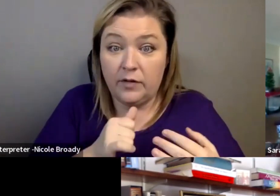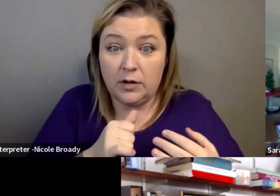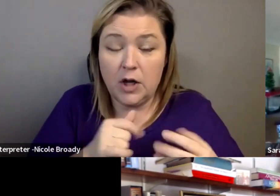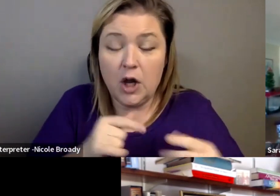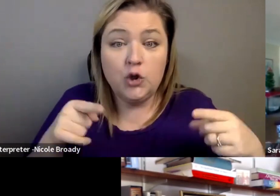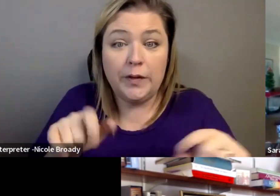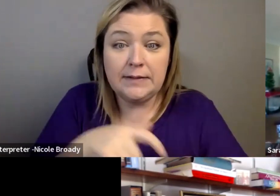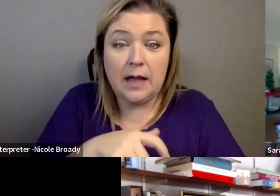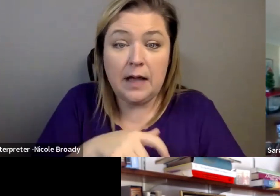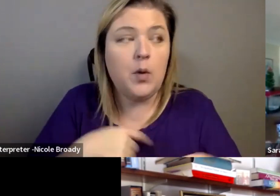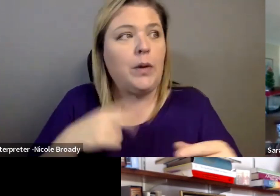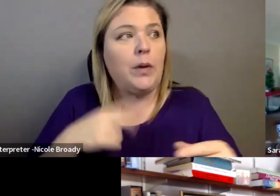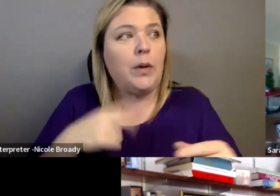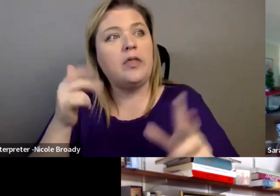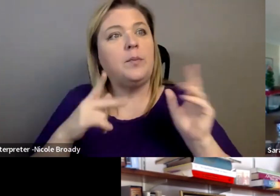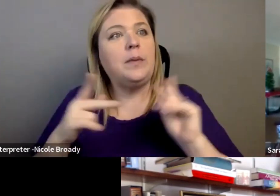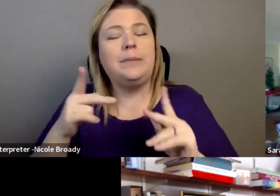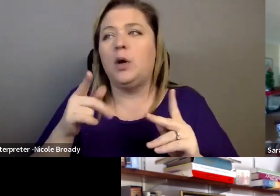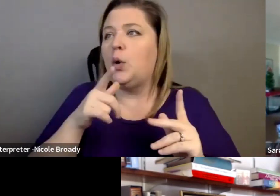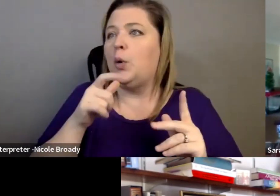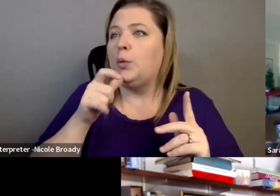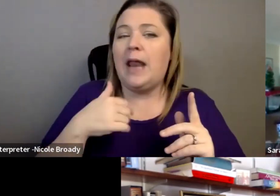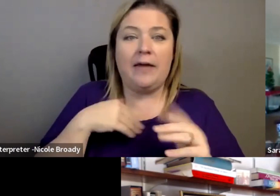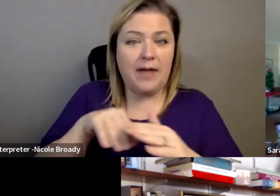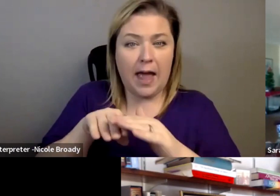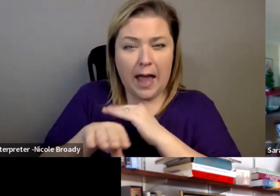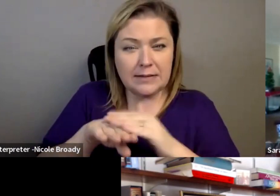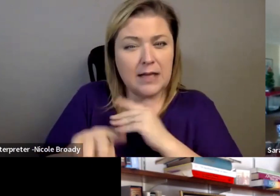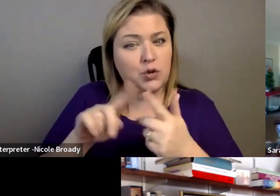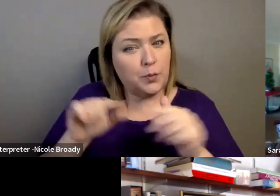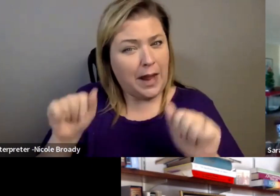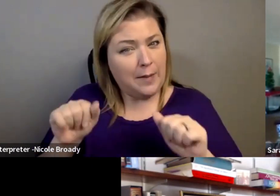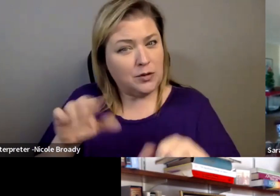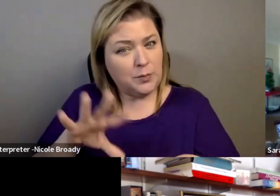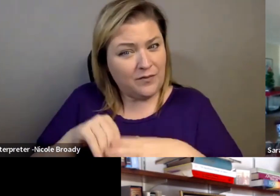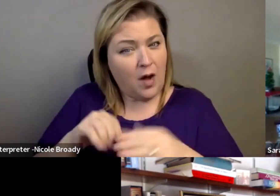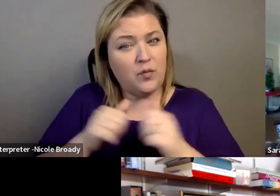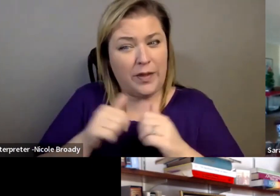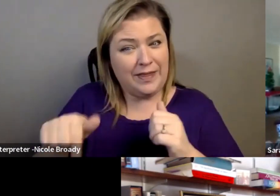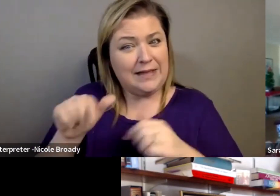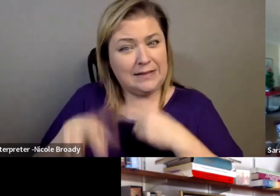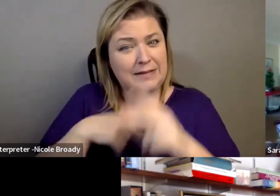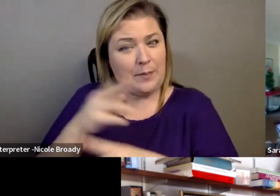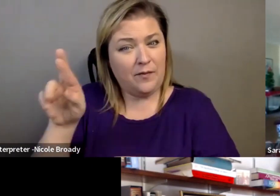who just didn't have the access to be able to participate in these accommodations. So we need to be able to address the